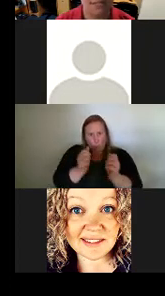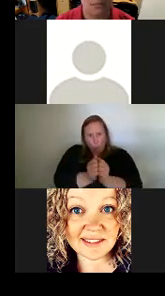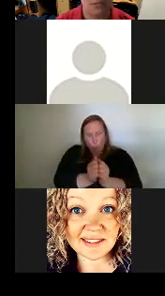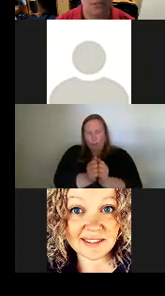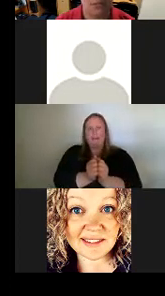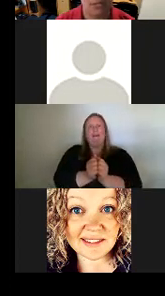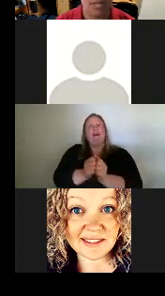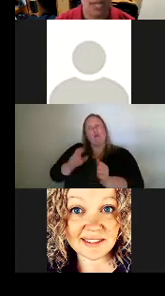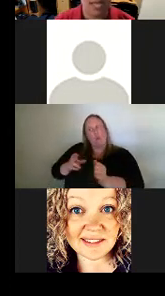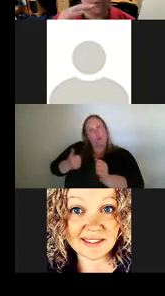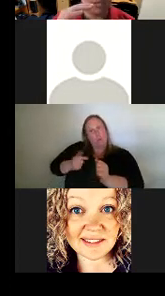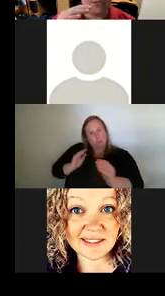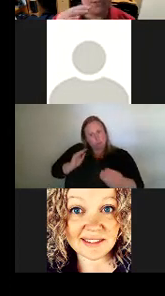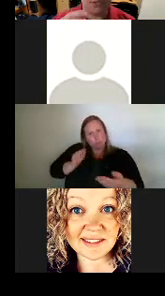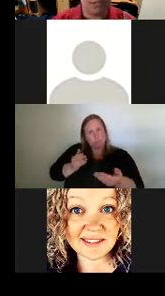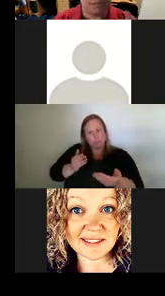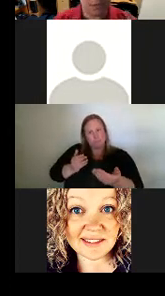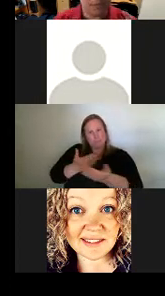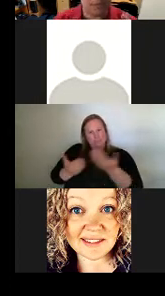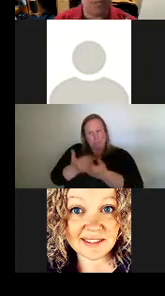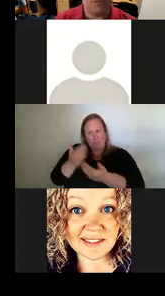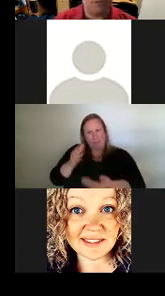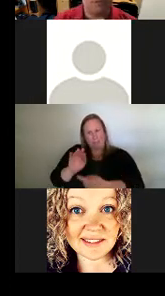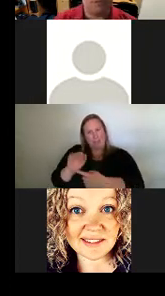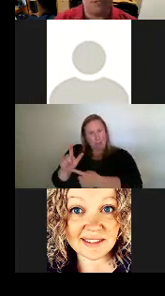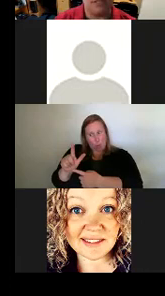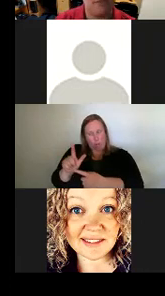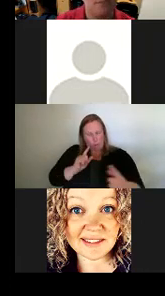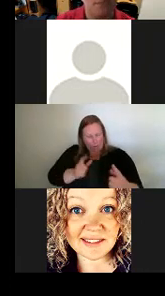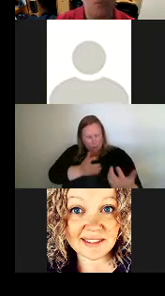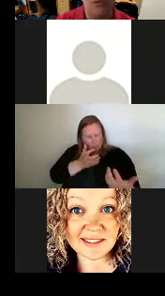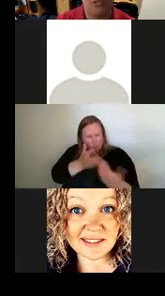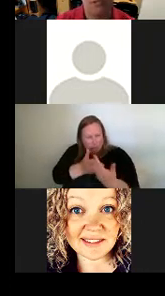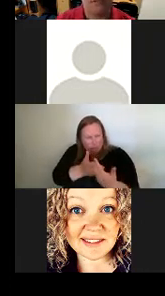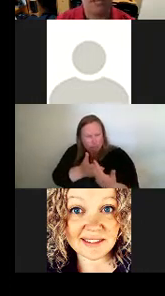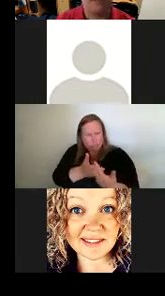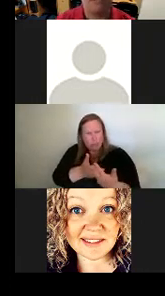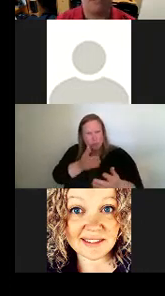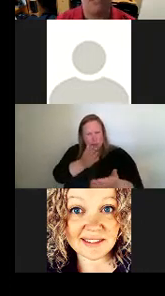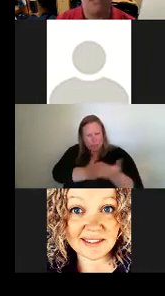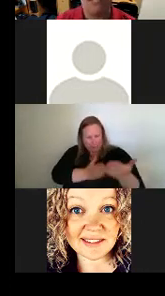SOMEONE IS DOING AND YOU NEED TO ADJUST THE MANUAL FOCUS TO ADJUST TO DIFFERENT PORTIONS OF THAT OBJECT, THAT'S REALLY